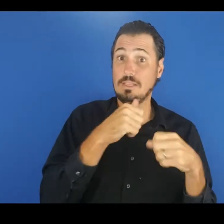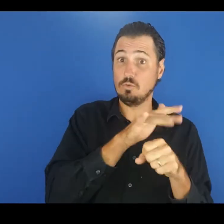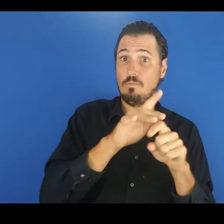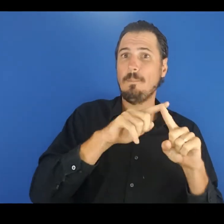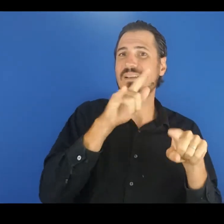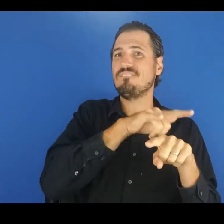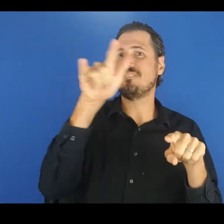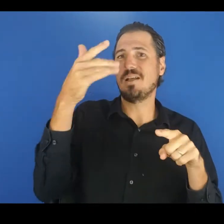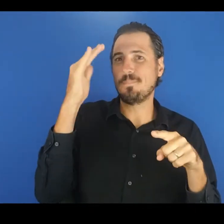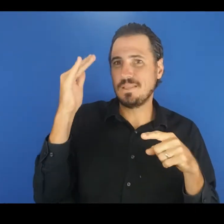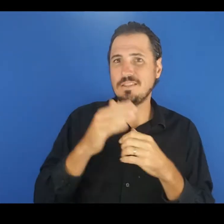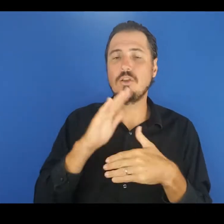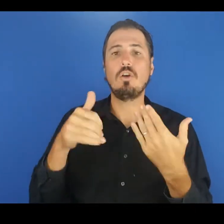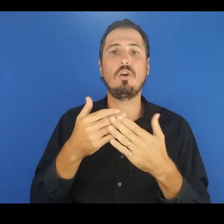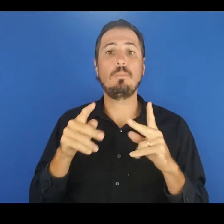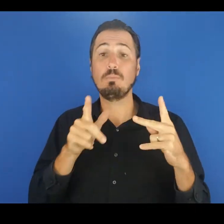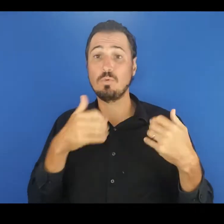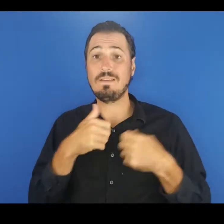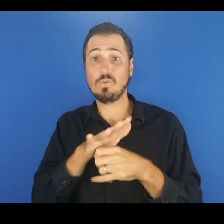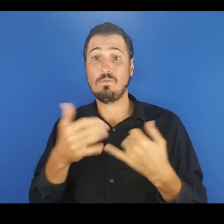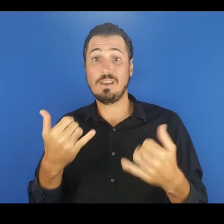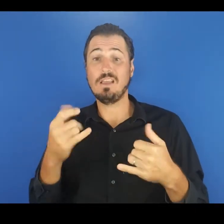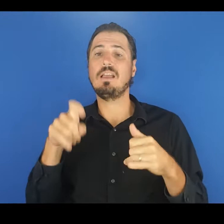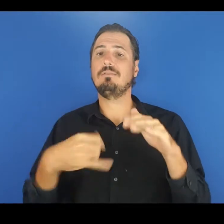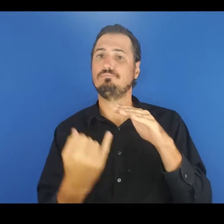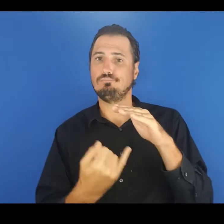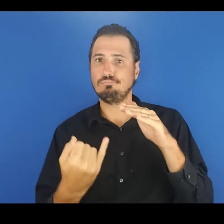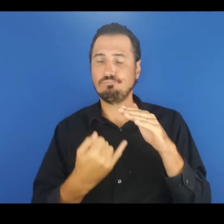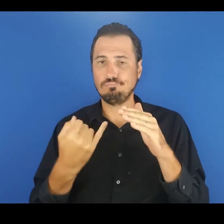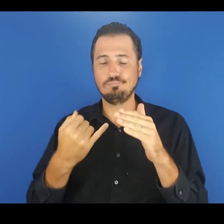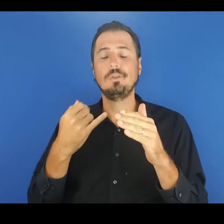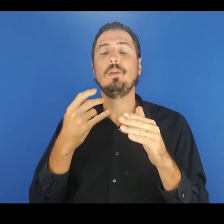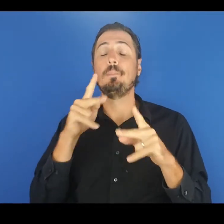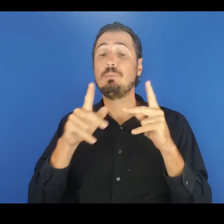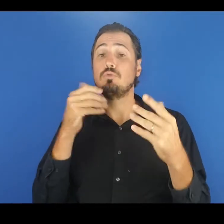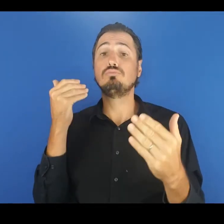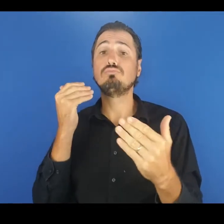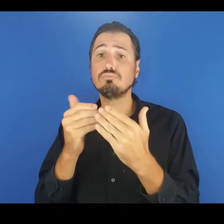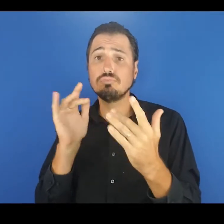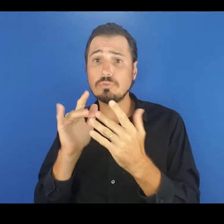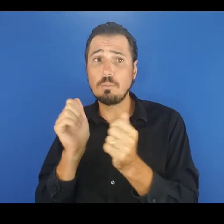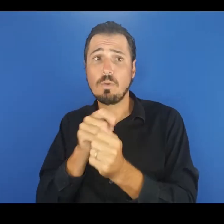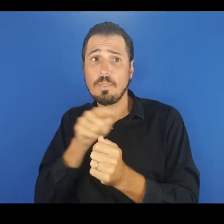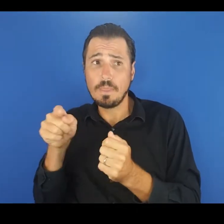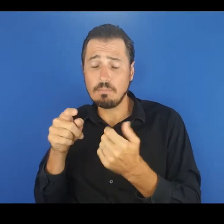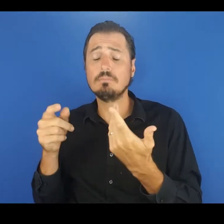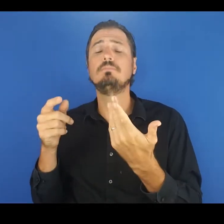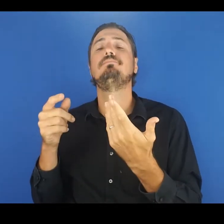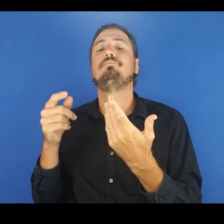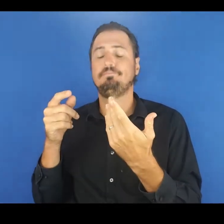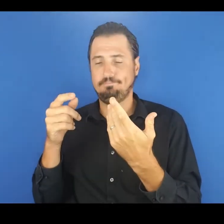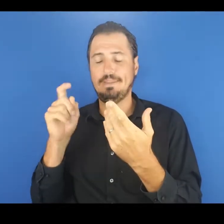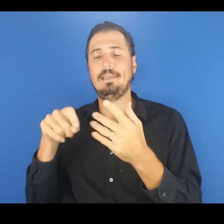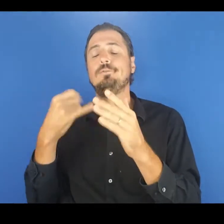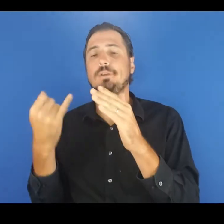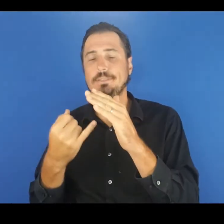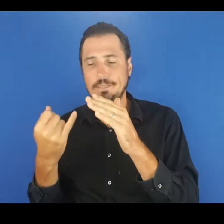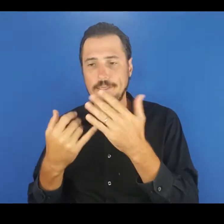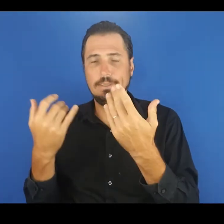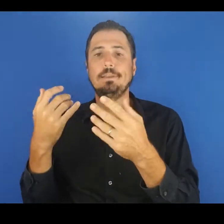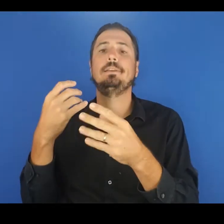All active cases are in isolation, and close contacts are being identified, offered testing, and directed to quarantine